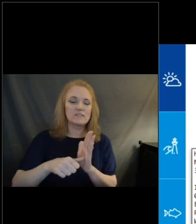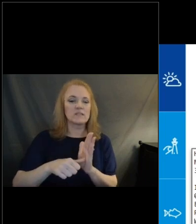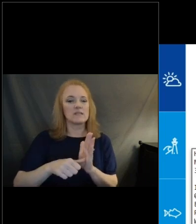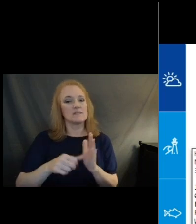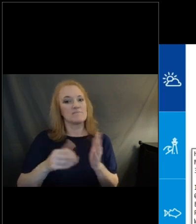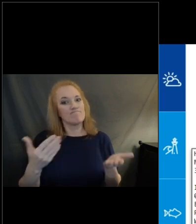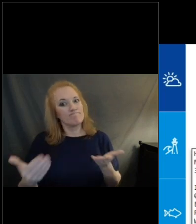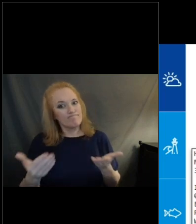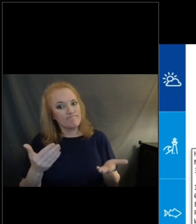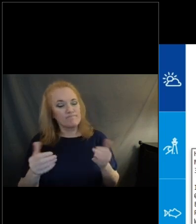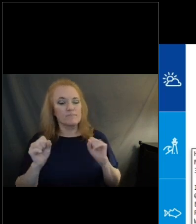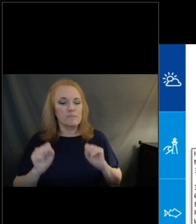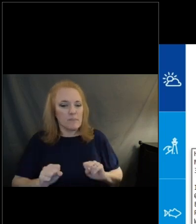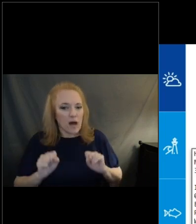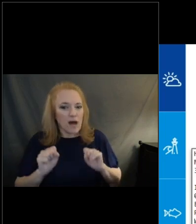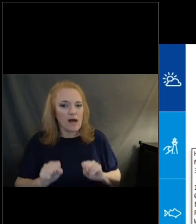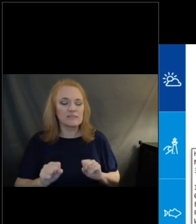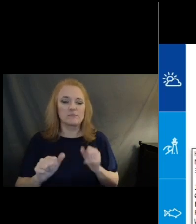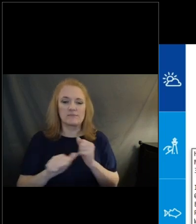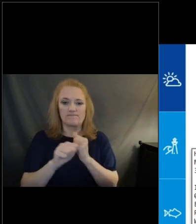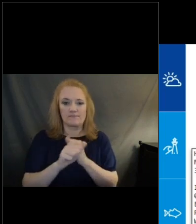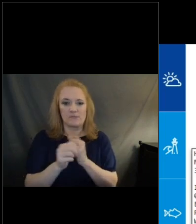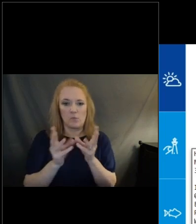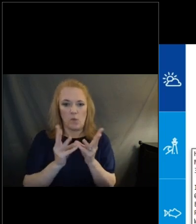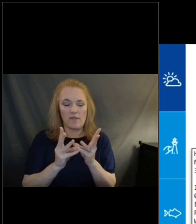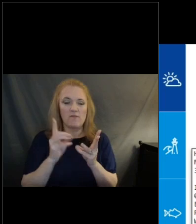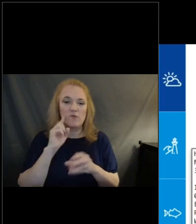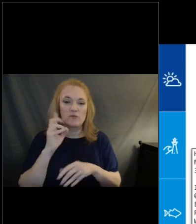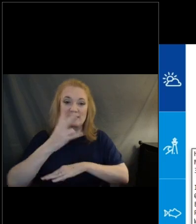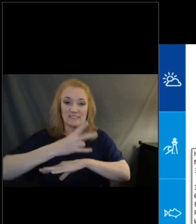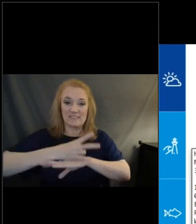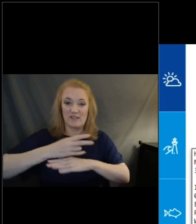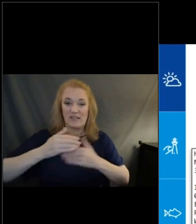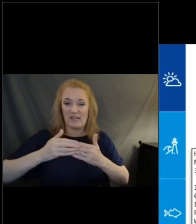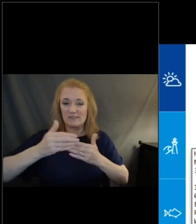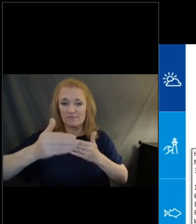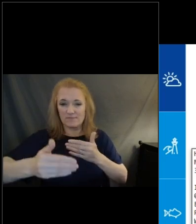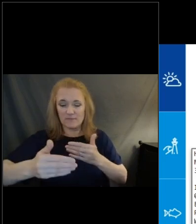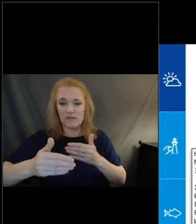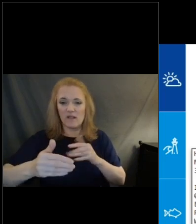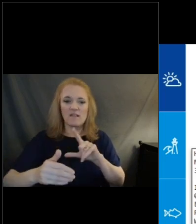next seven days of the forecast, and on the left side of the screen, we have an example of a text